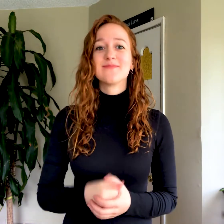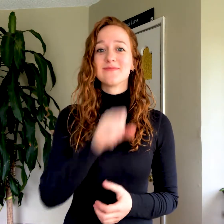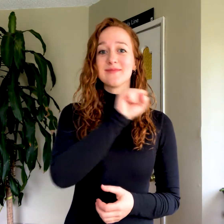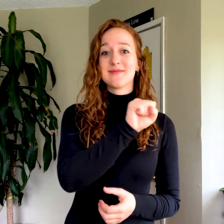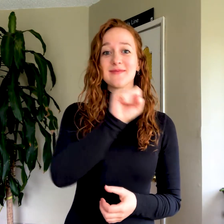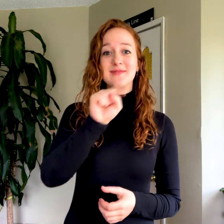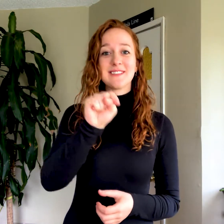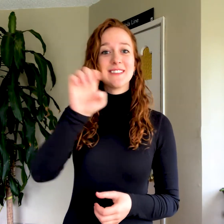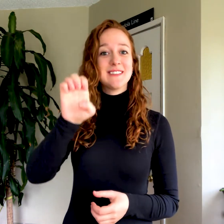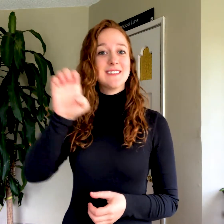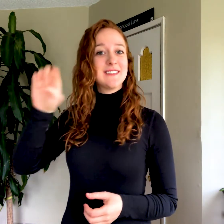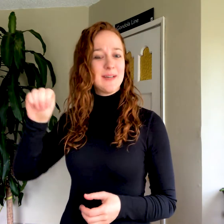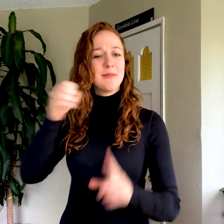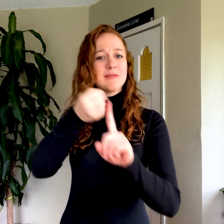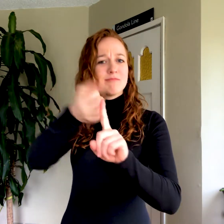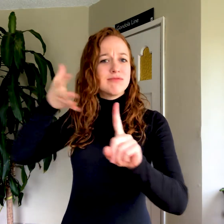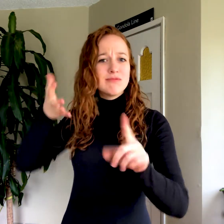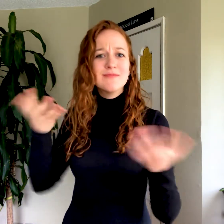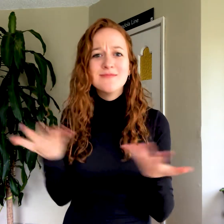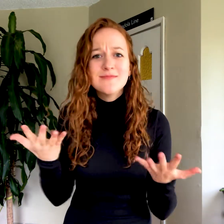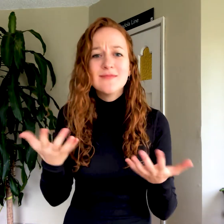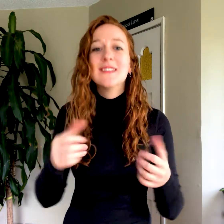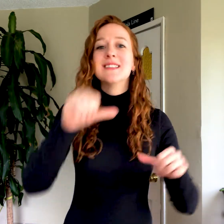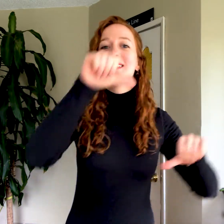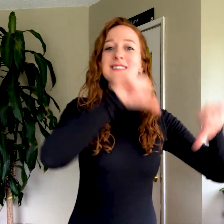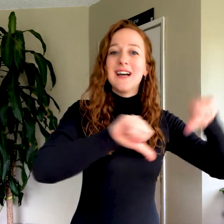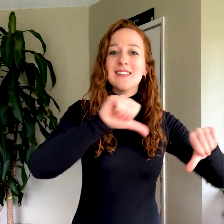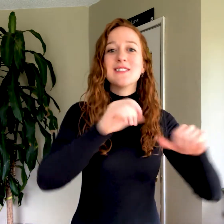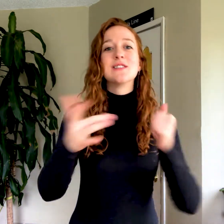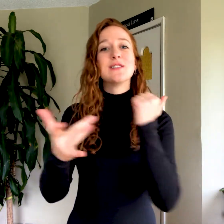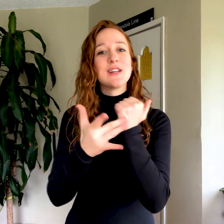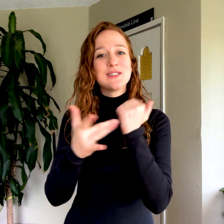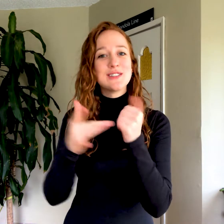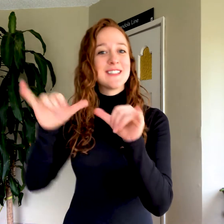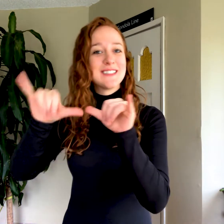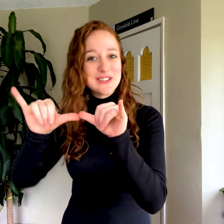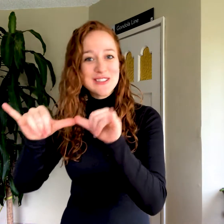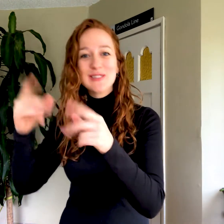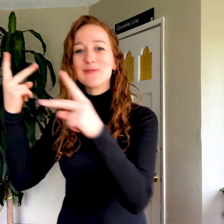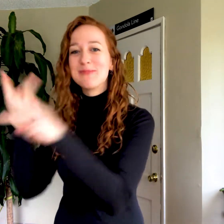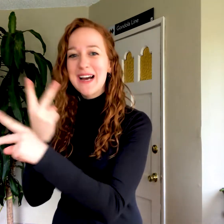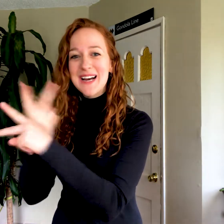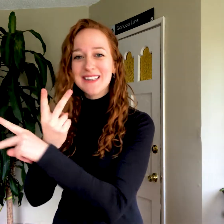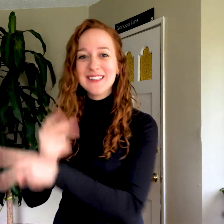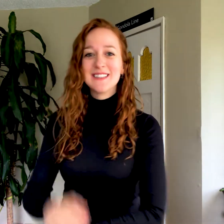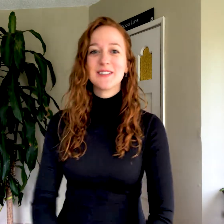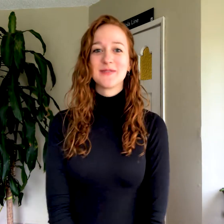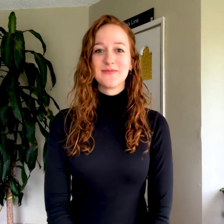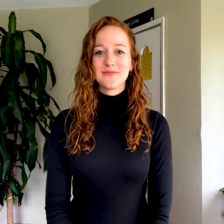S-T-E-M is an acronym for Science, Technology, Engineering and Mathematics.